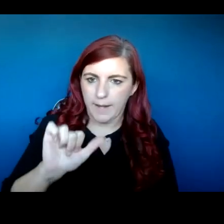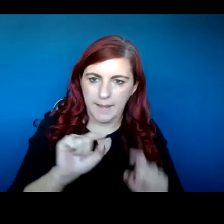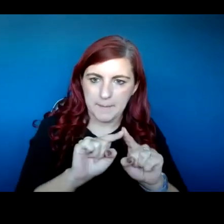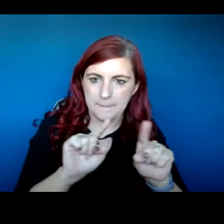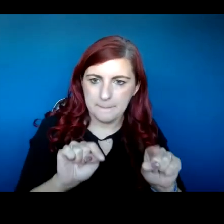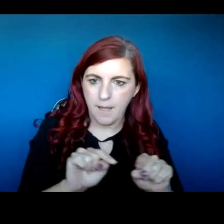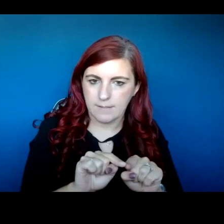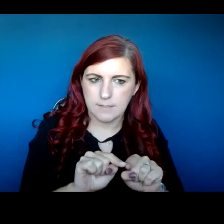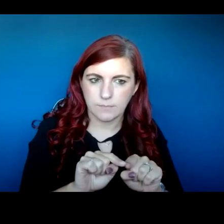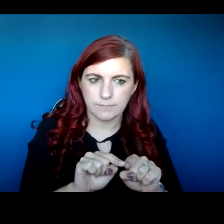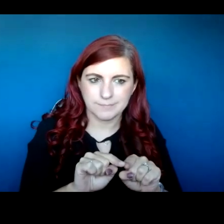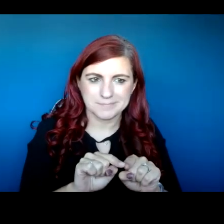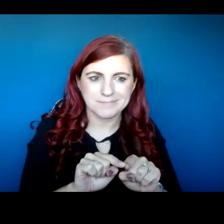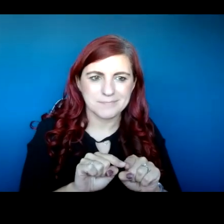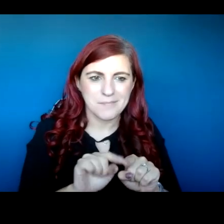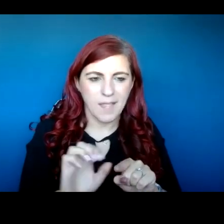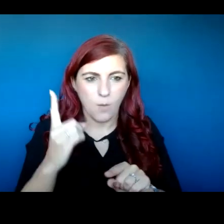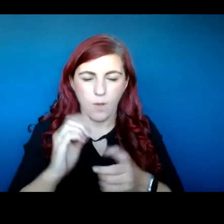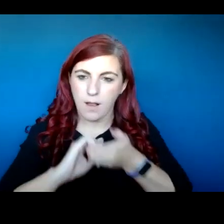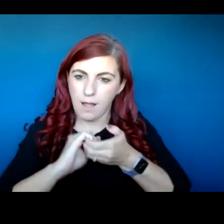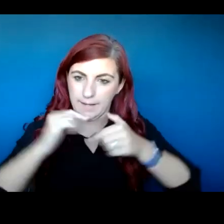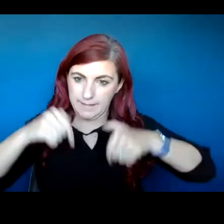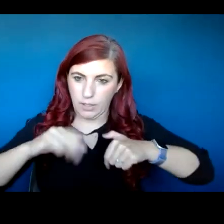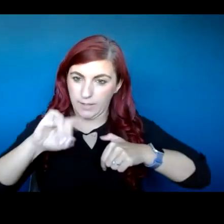the Q and A function and one of my colleagues, Cliona, is keeping an eye on